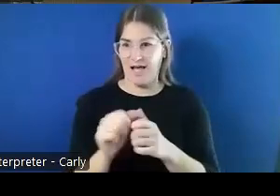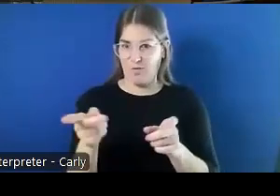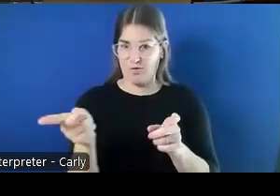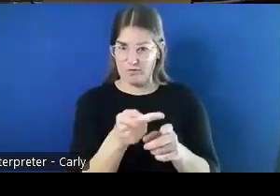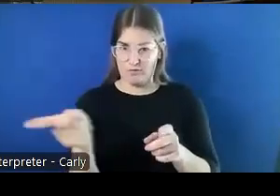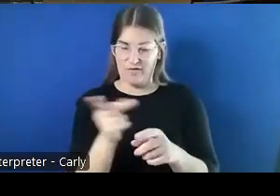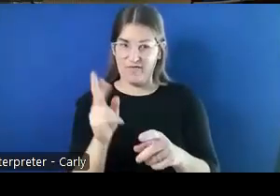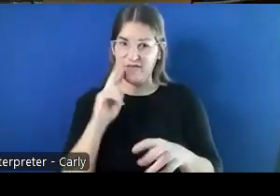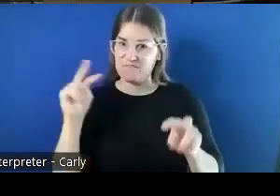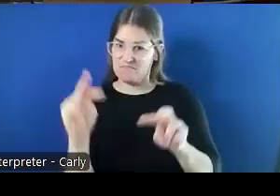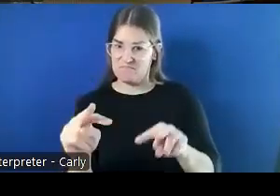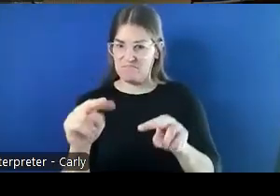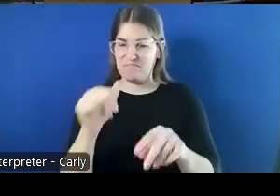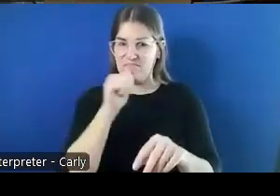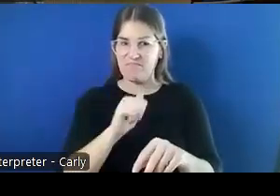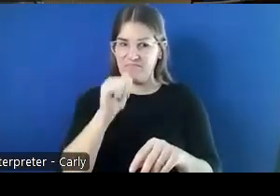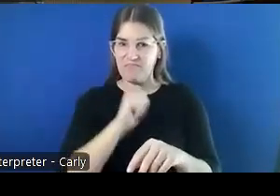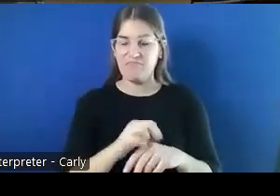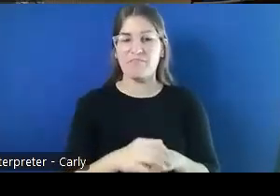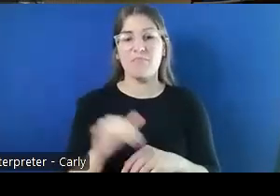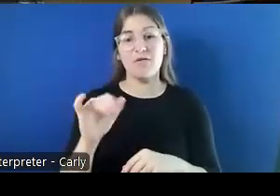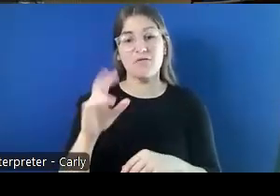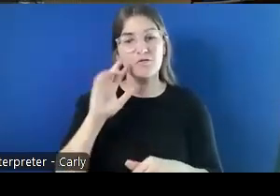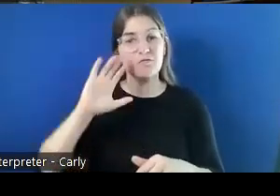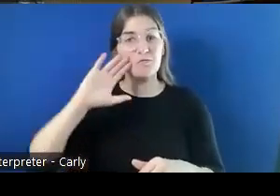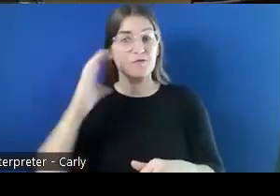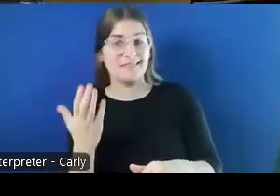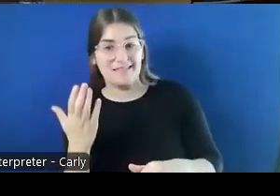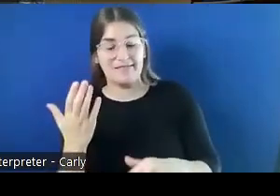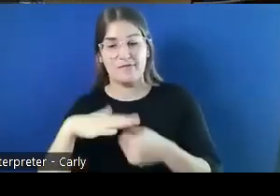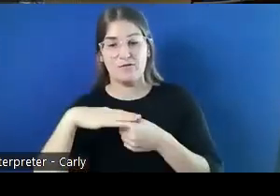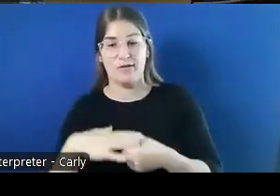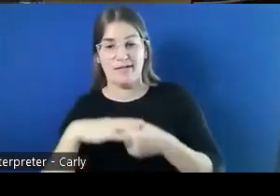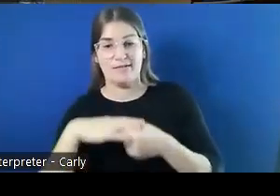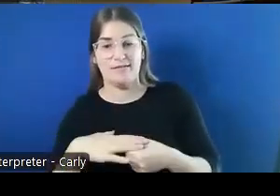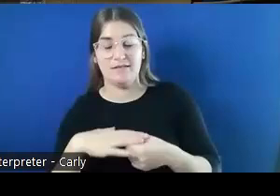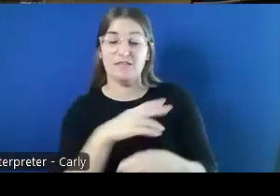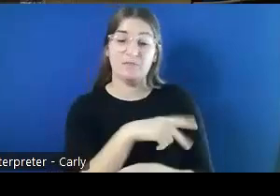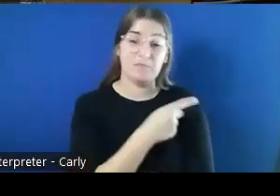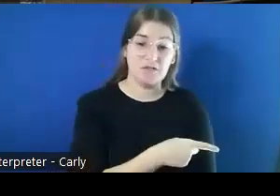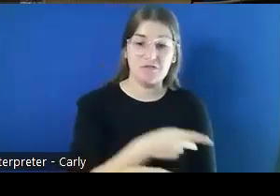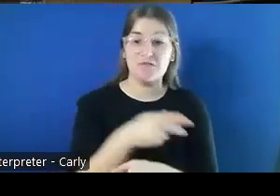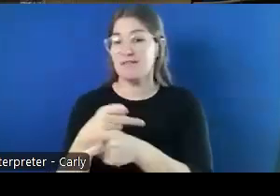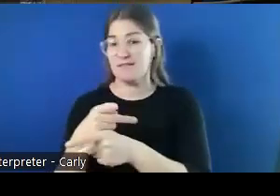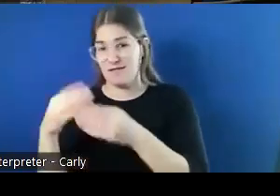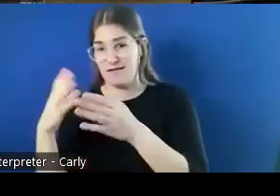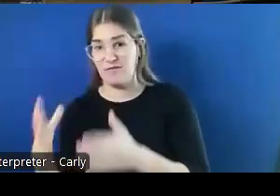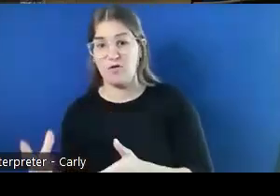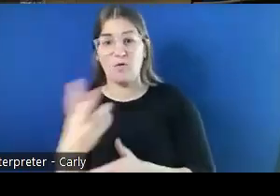um and then we also looked at perceived Strat from either um patient or caregiver both pre and post